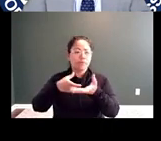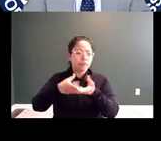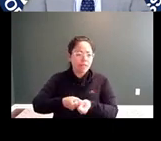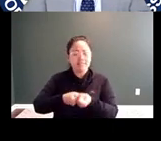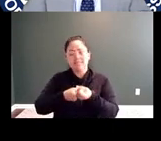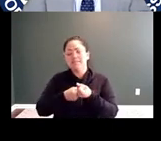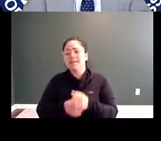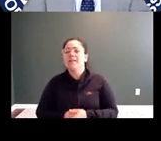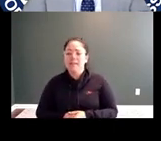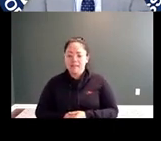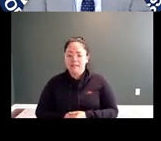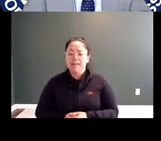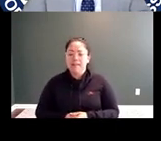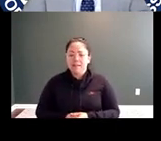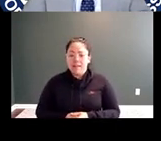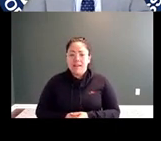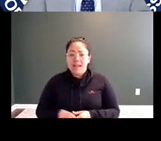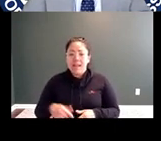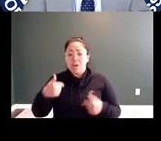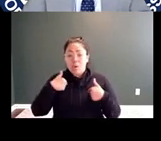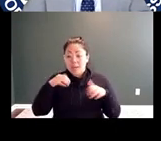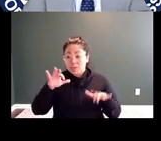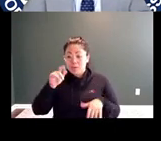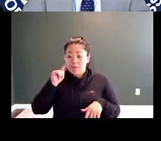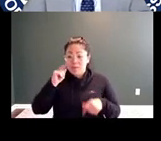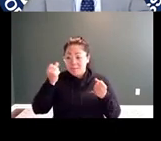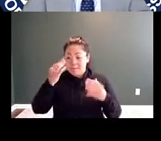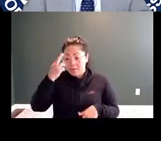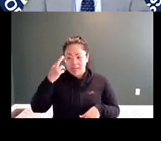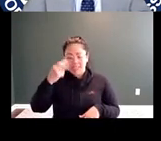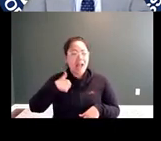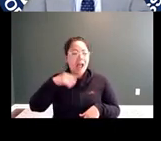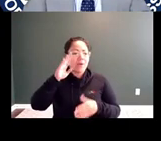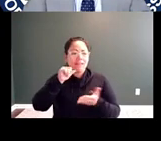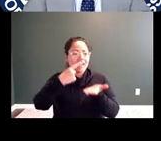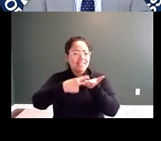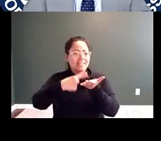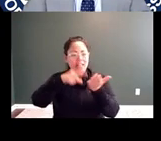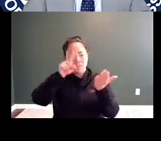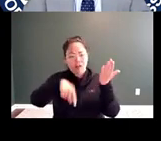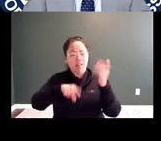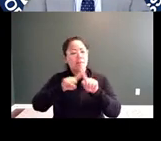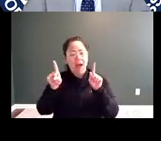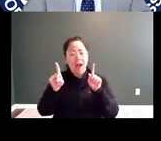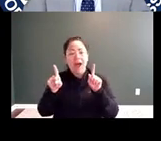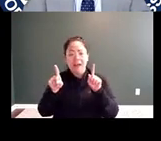And, you know, we're doing this for many reasons. I'm not going to go over all of these, but I did just want to point out there is a strong business case